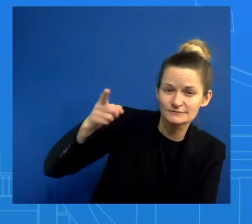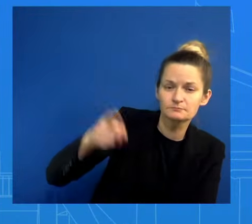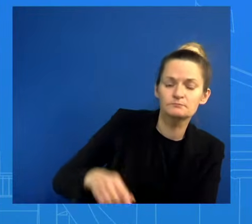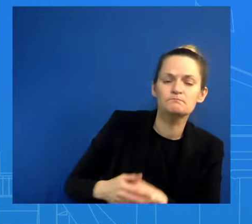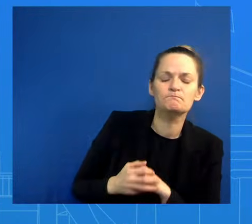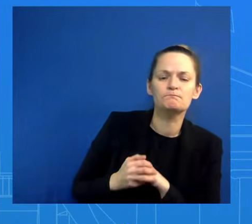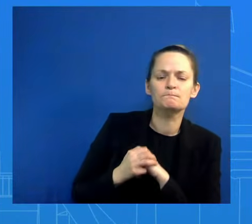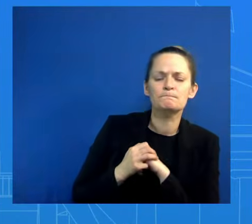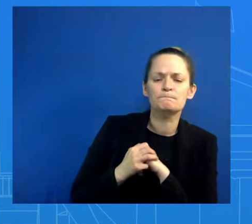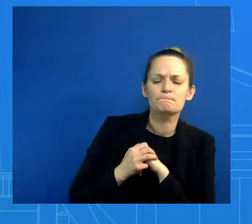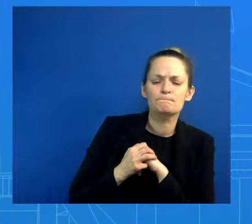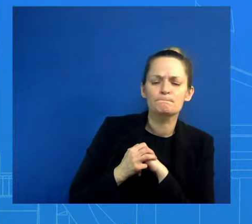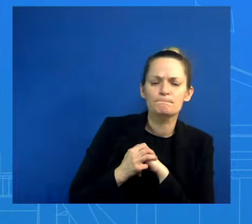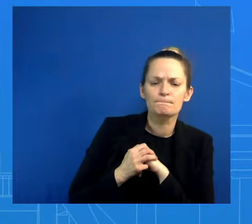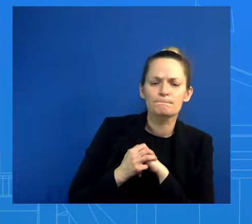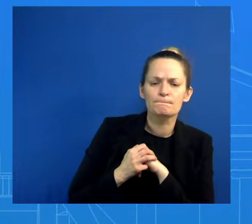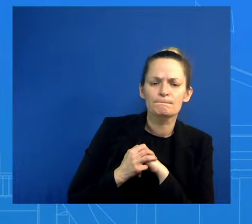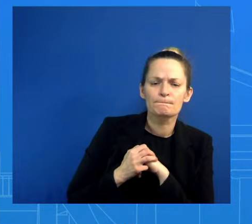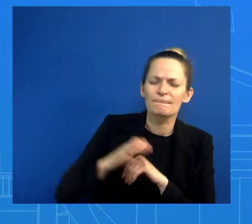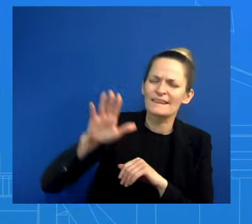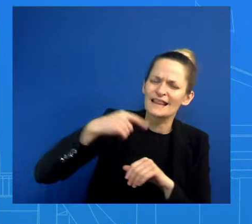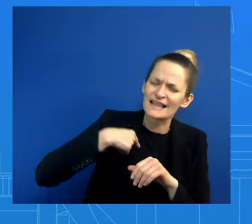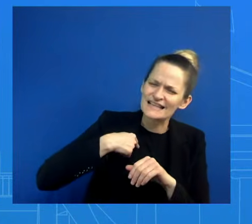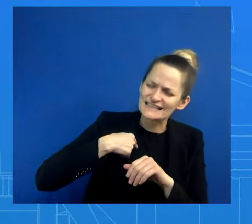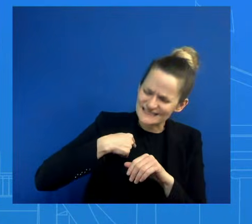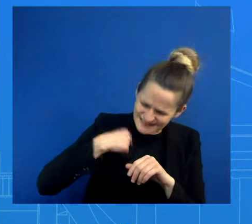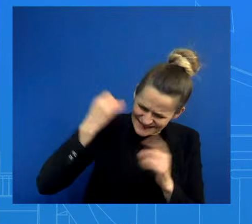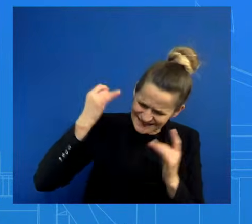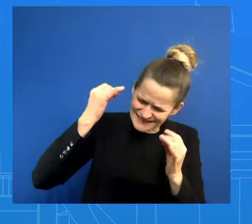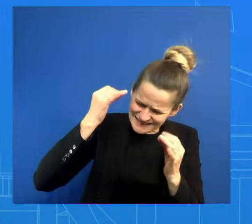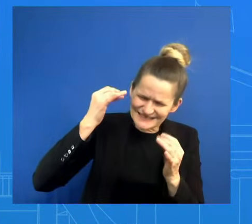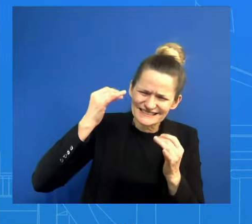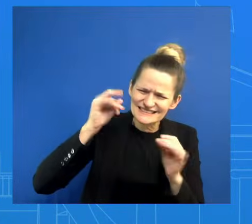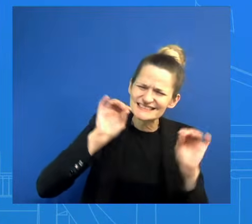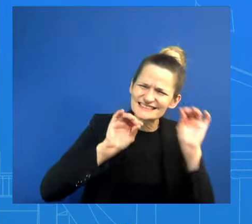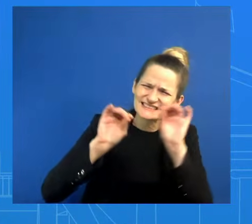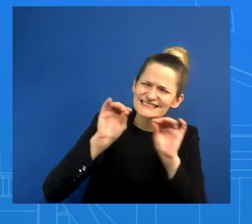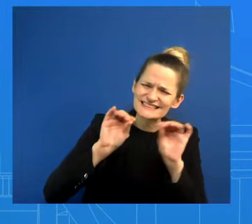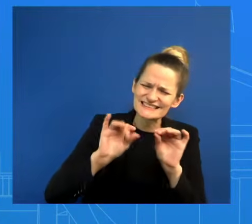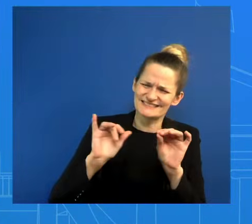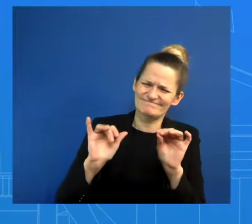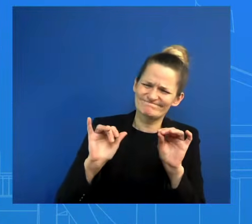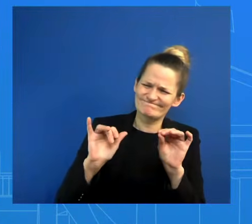do the Chinese intense economic involvement and the Russian -- through Wagner --